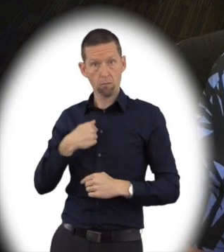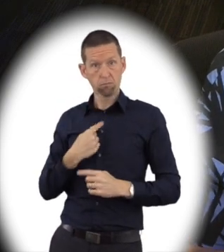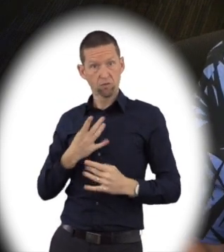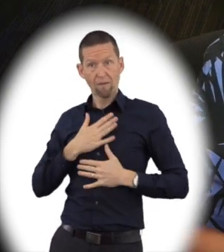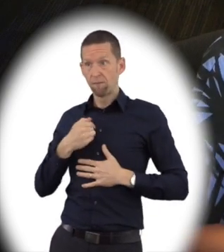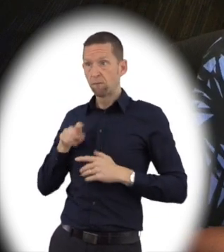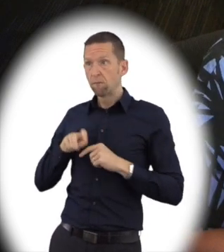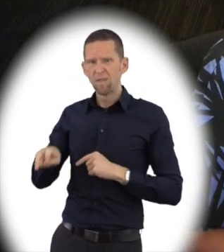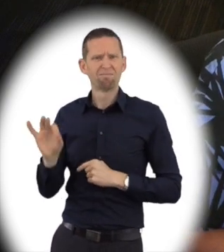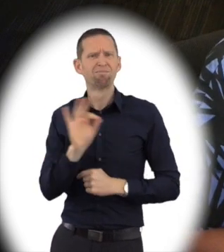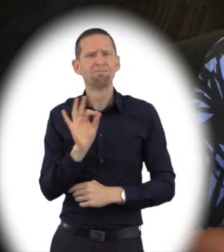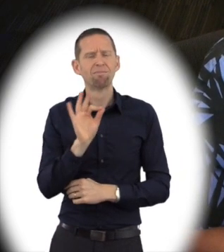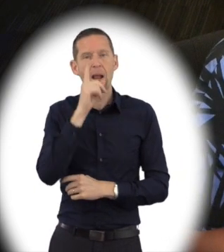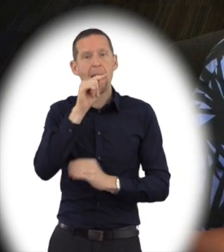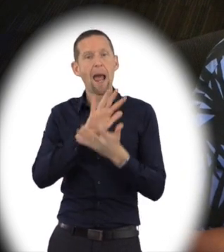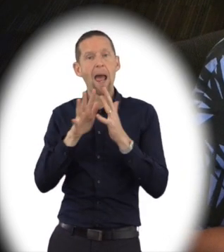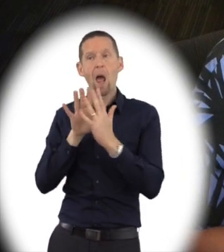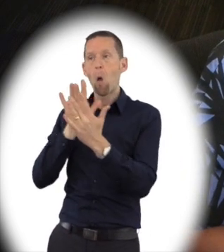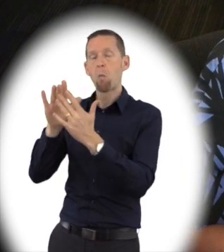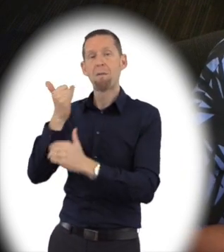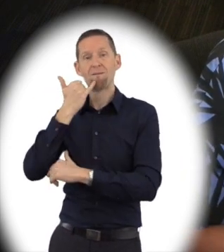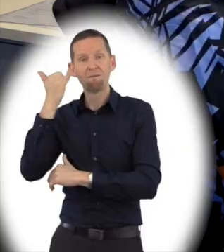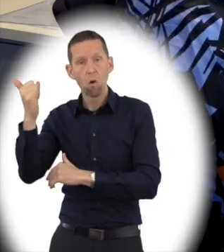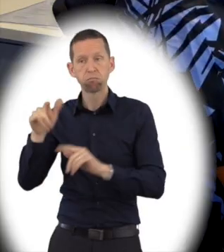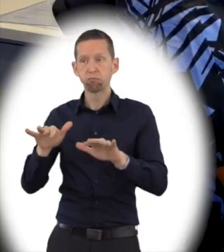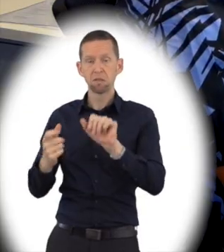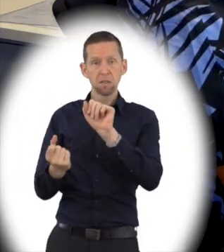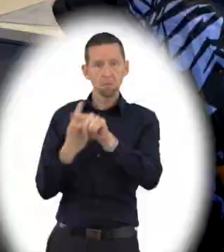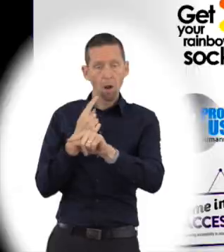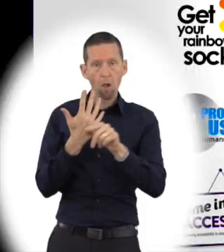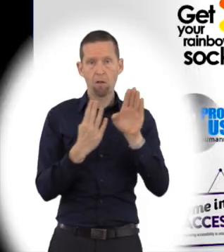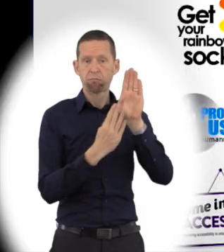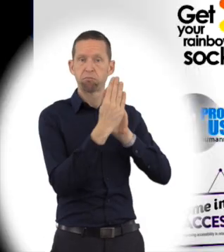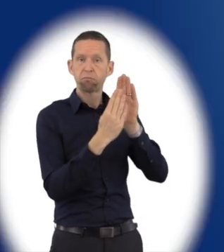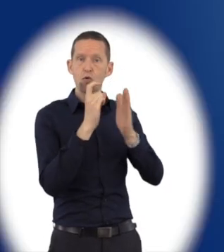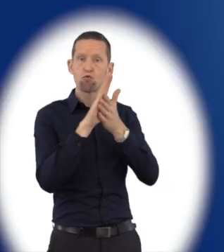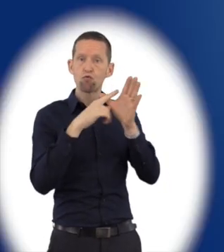in person. You can access the Commission by telephone, email, live chat via the Commission’s